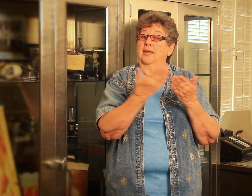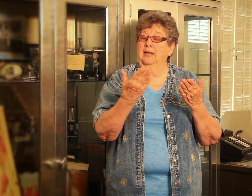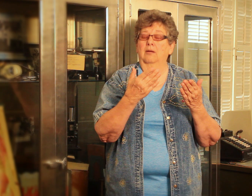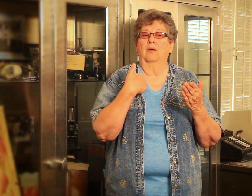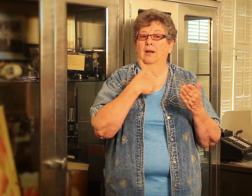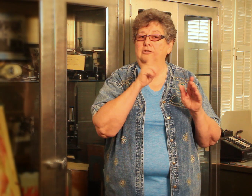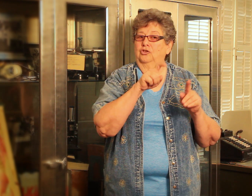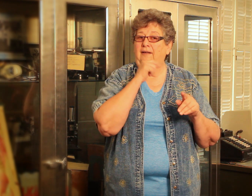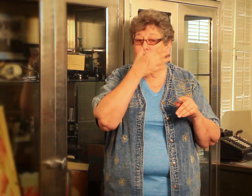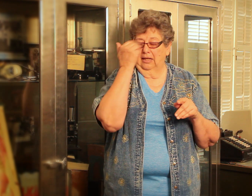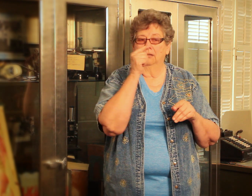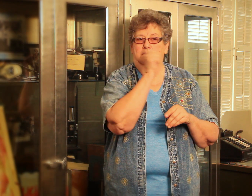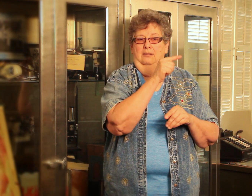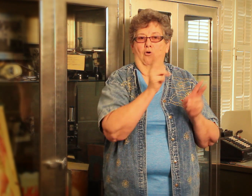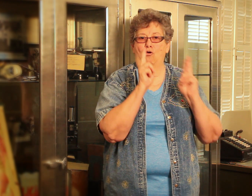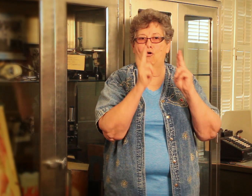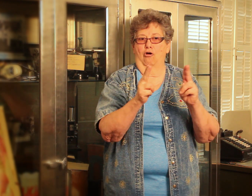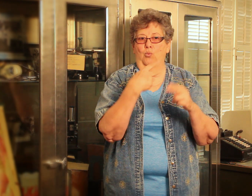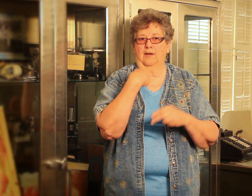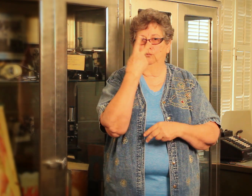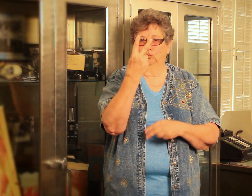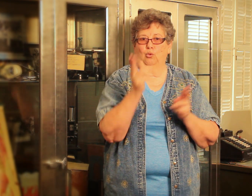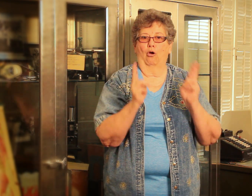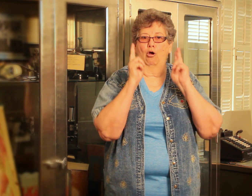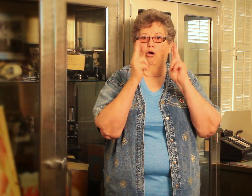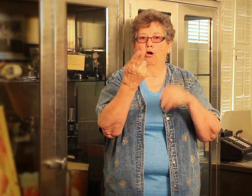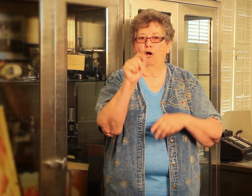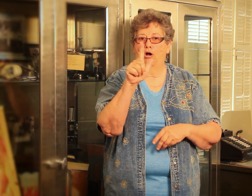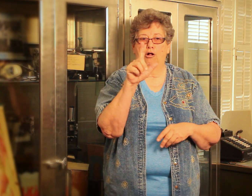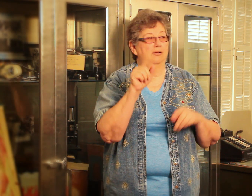and one thing we shouldn't forget are the fact that we also have two hallways.